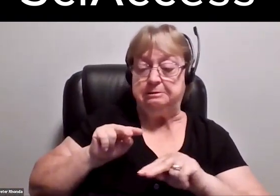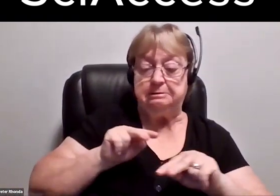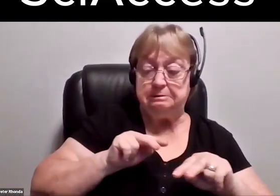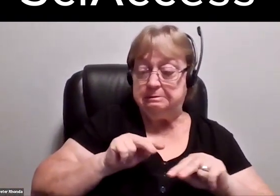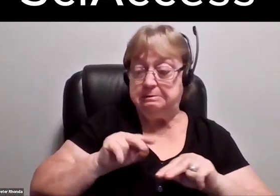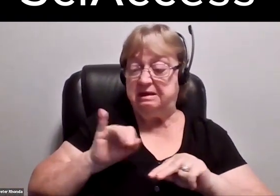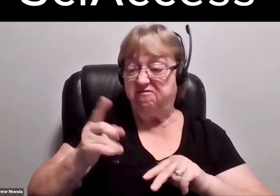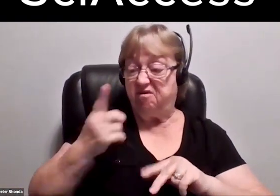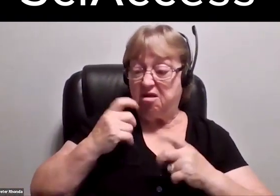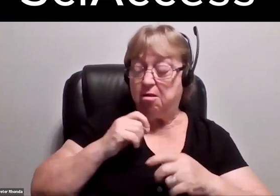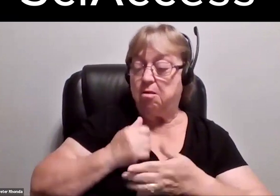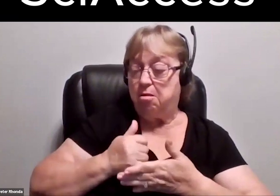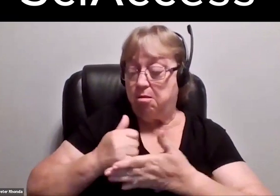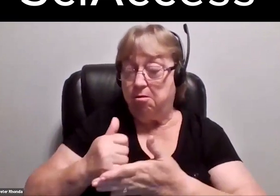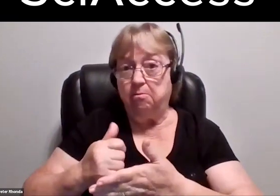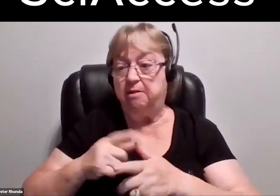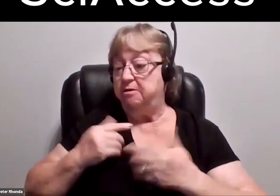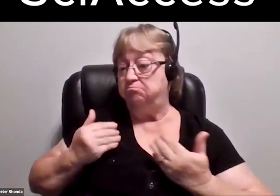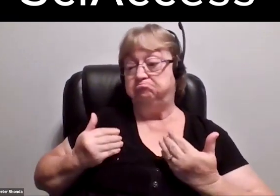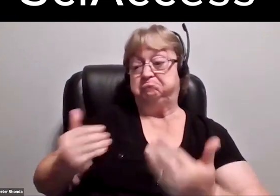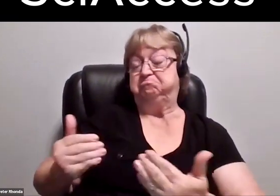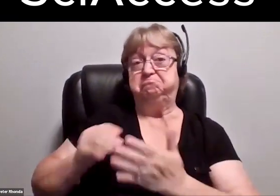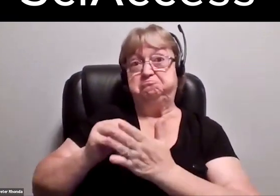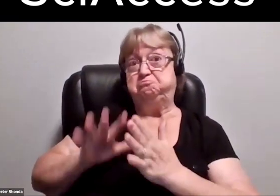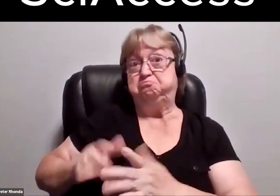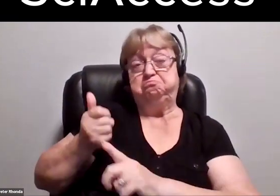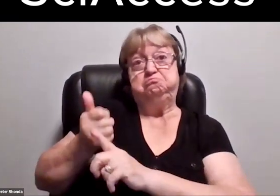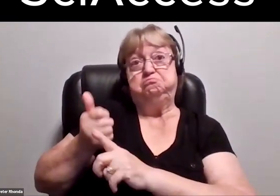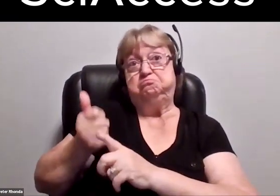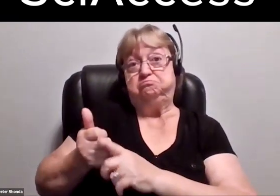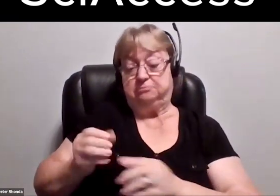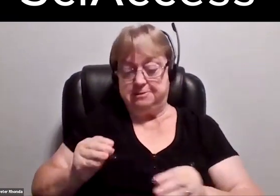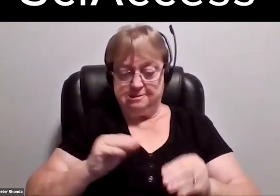Then we let the students go at it, and the students assemble the 3D printers.